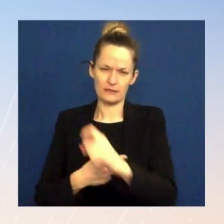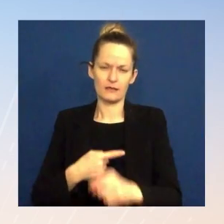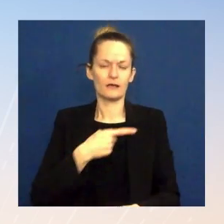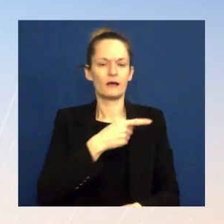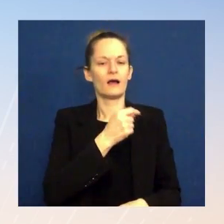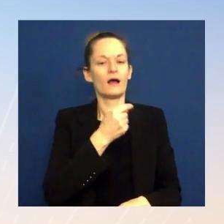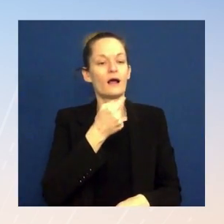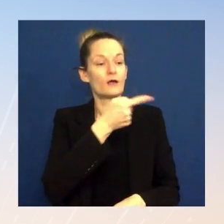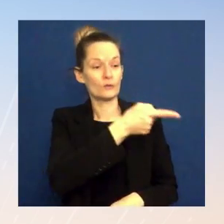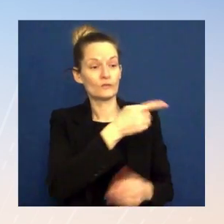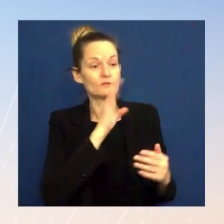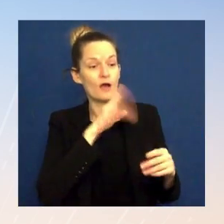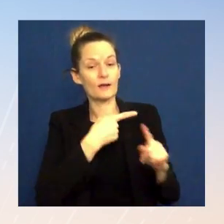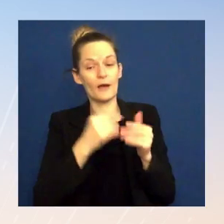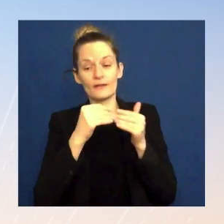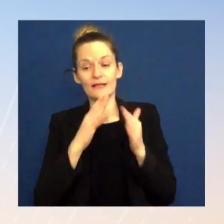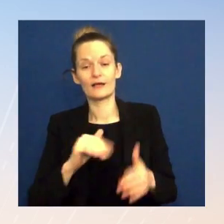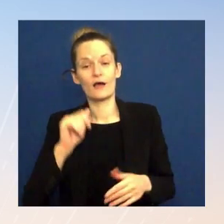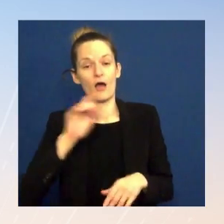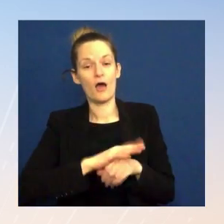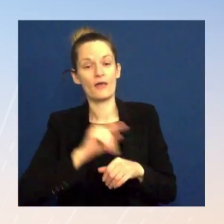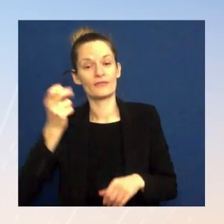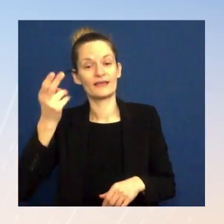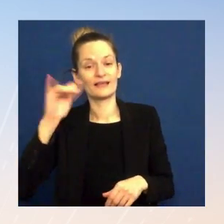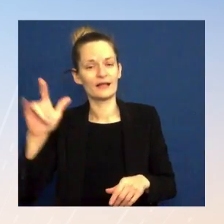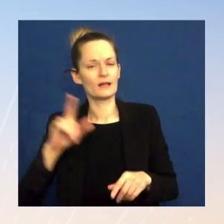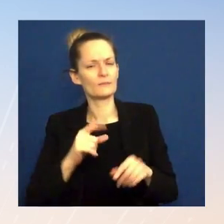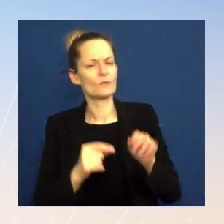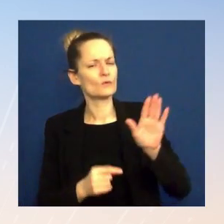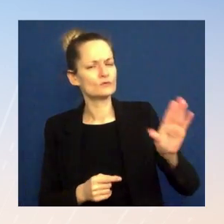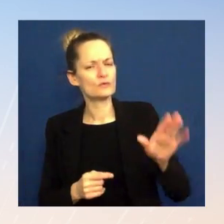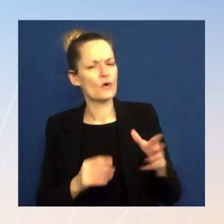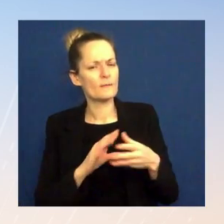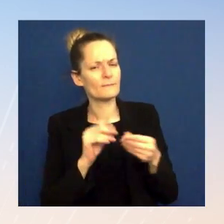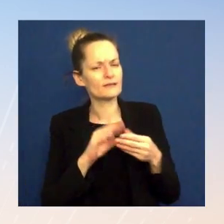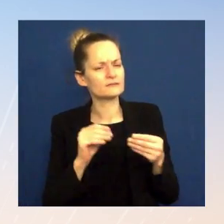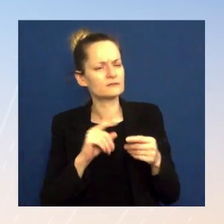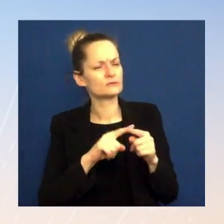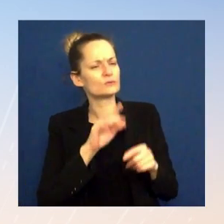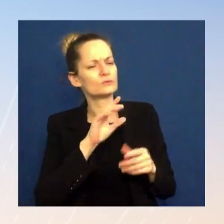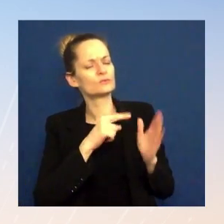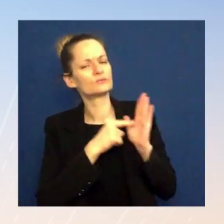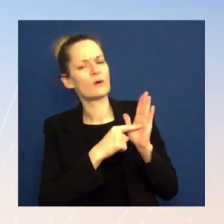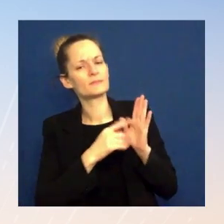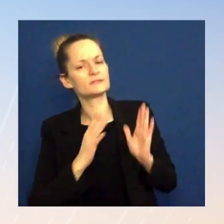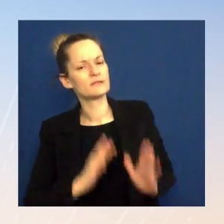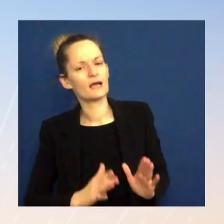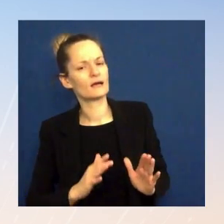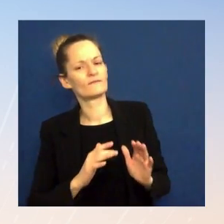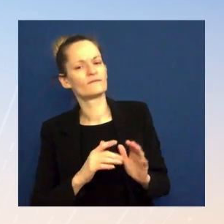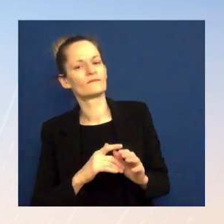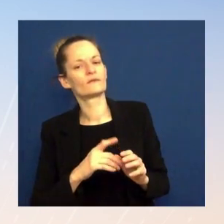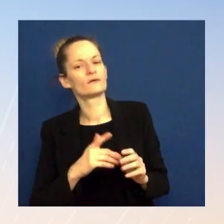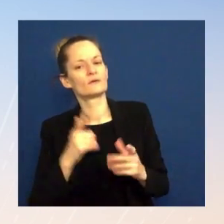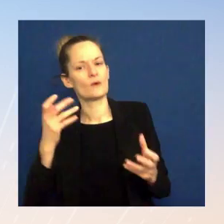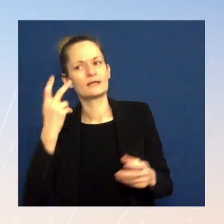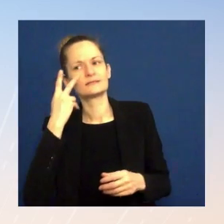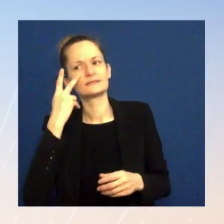to people like Representative Jayapal who said that they want to see both of these things -- the infrastructure, the broader Build Back Better Bill --